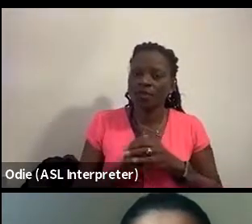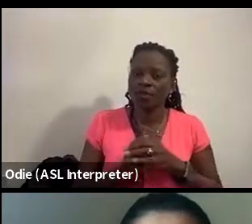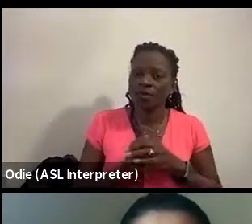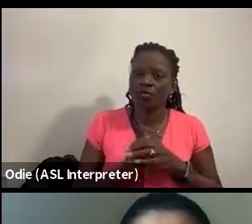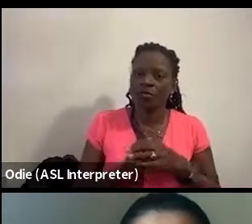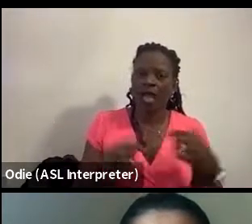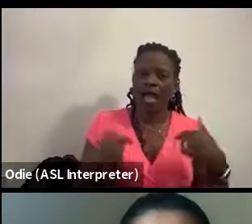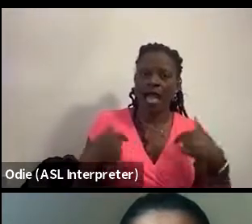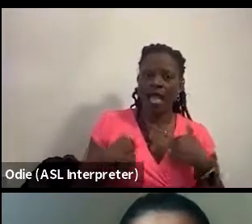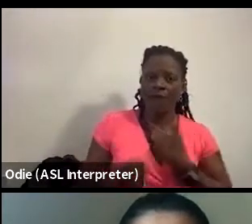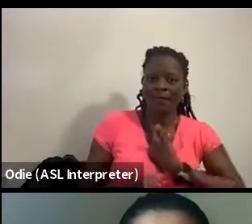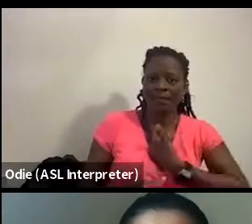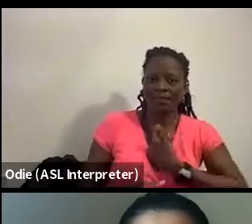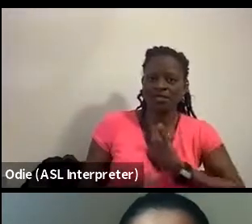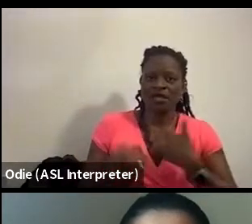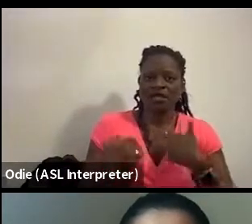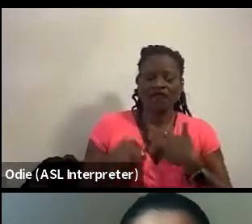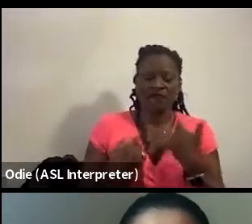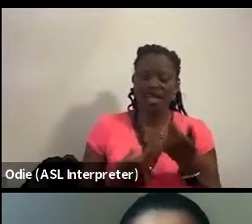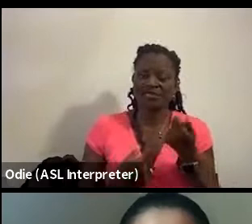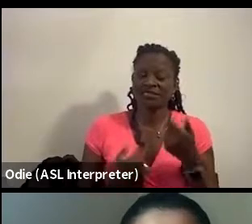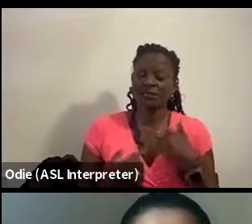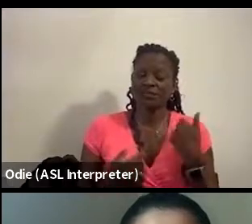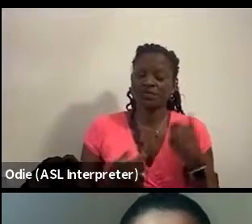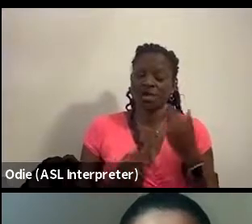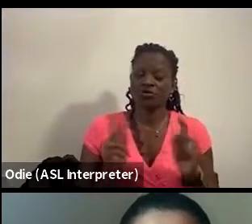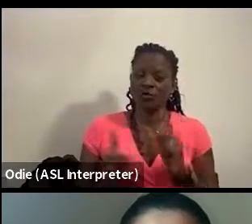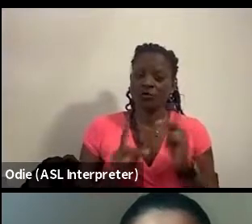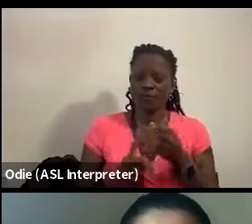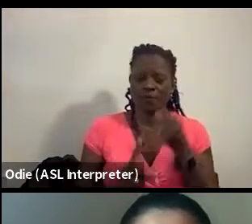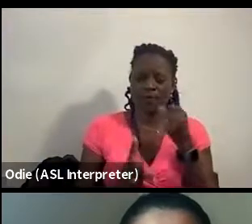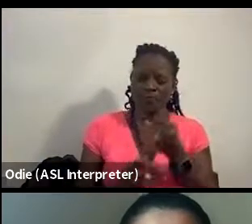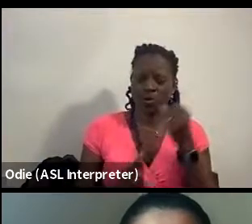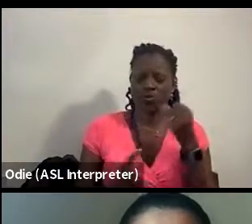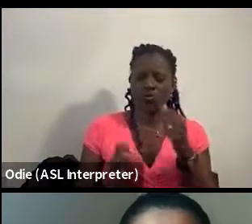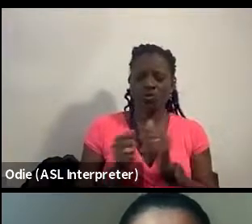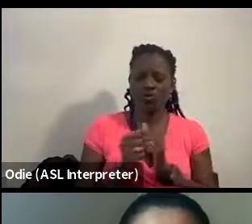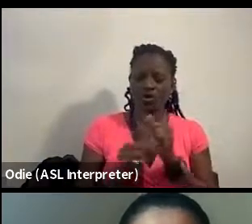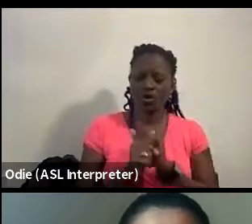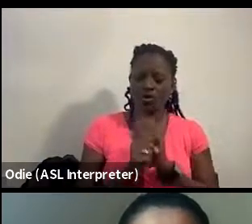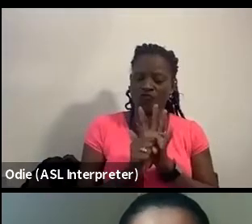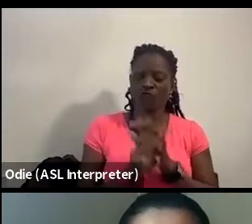people that I know affected with covid and so really happy that you went that way.